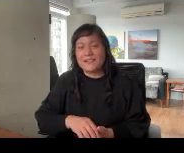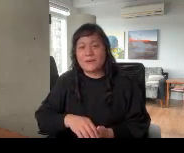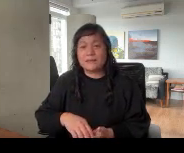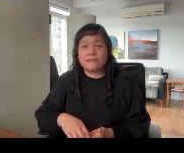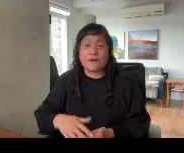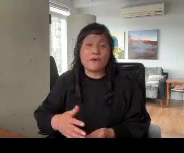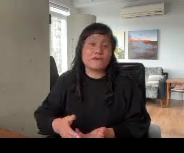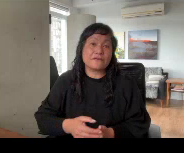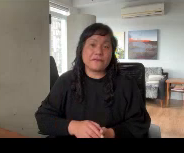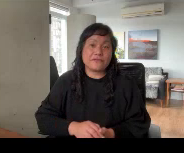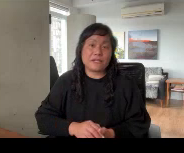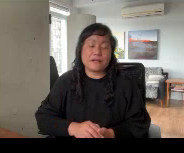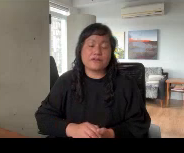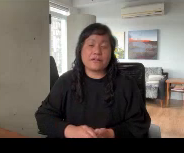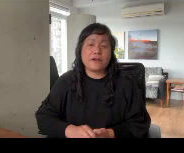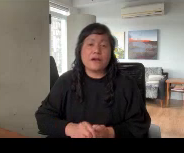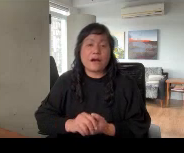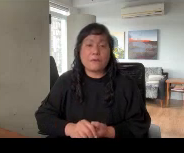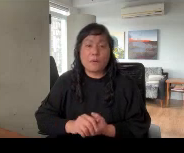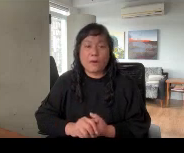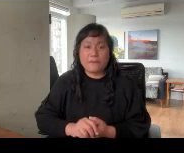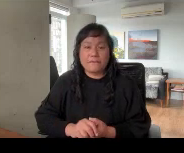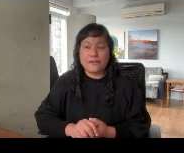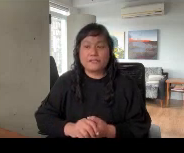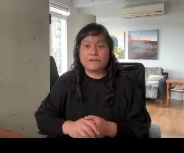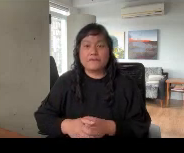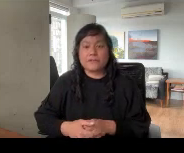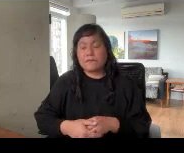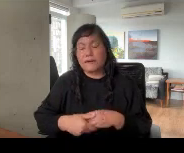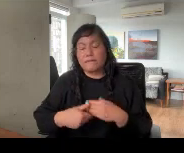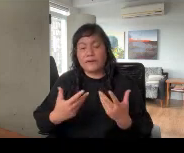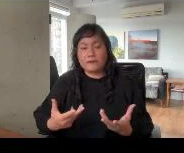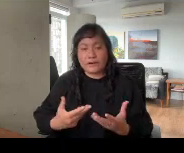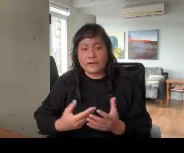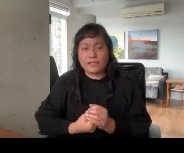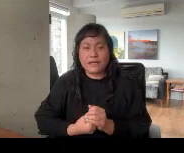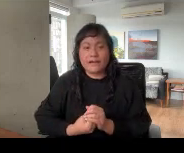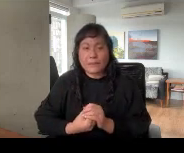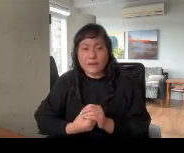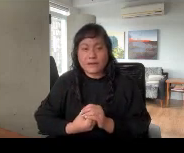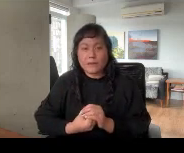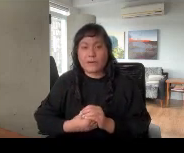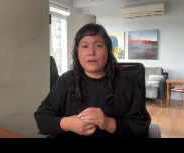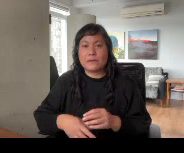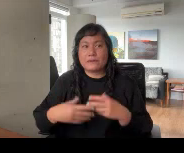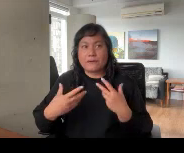by a total of over 1500 web professionals. So a very large network that we're working with,